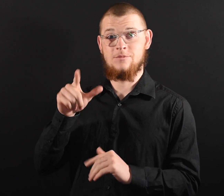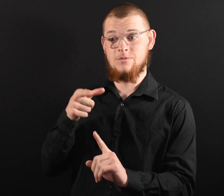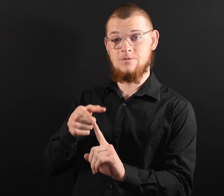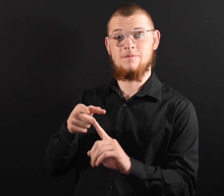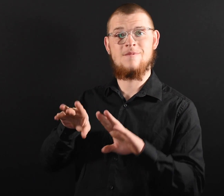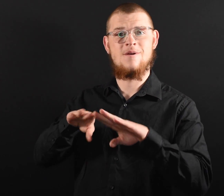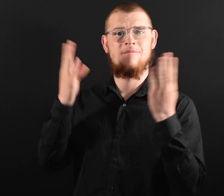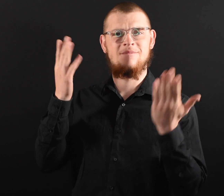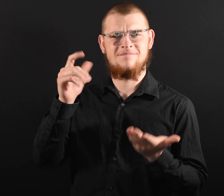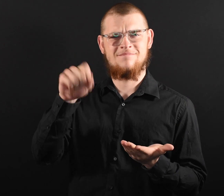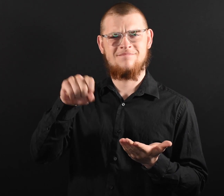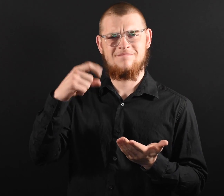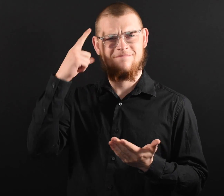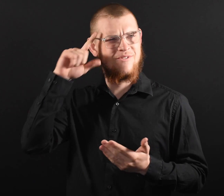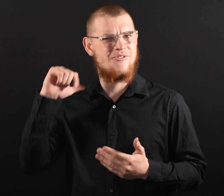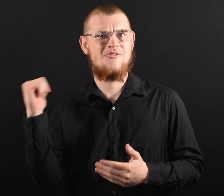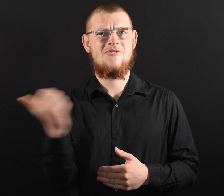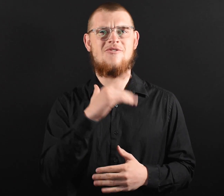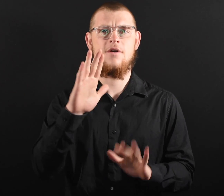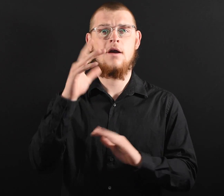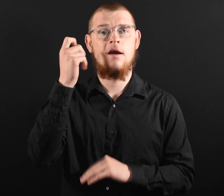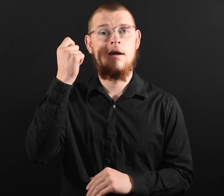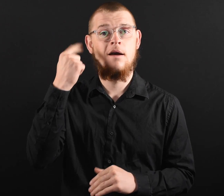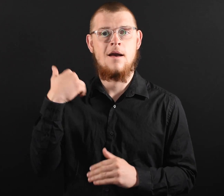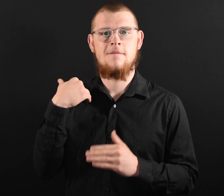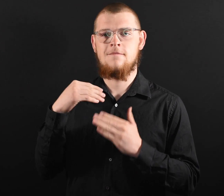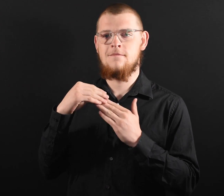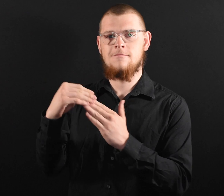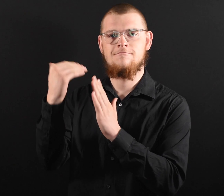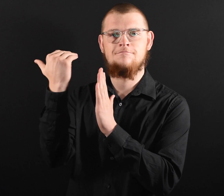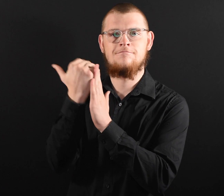Public pools may be open to all users, provided that the elements found in